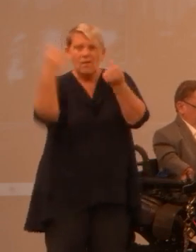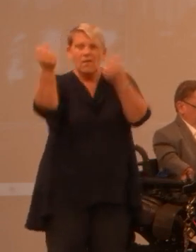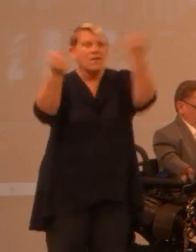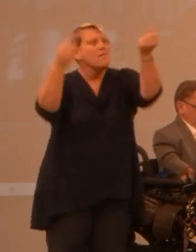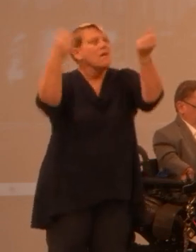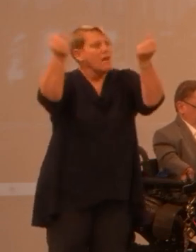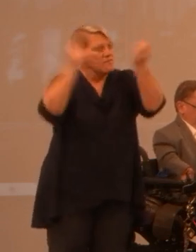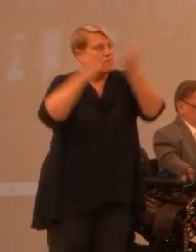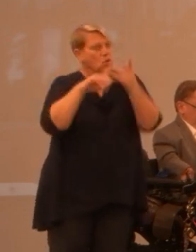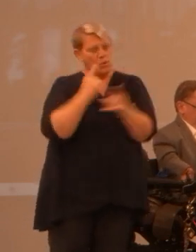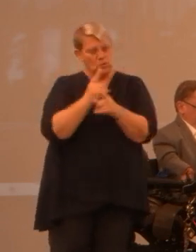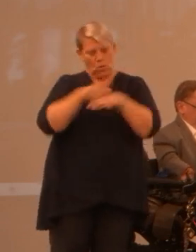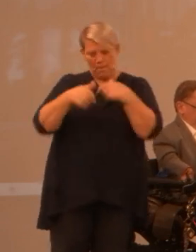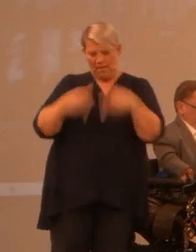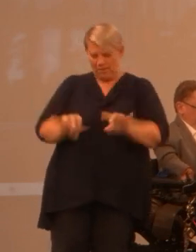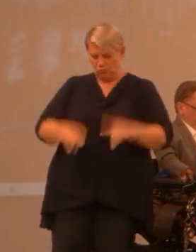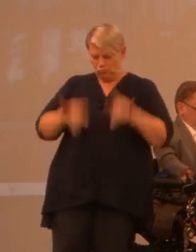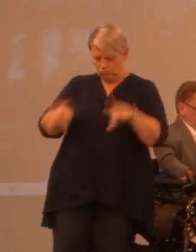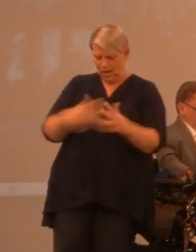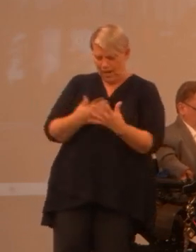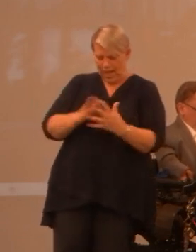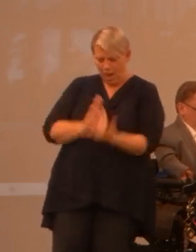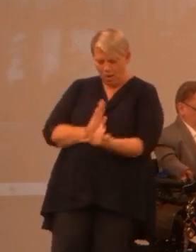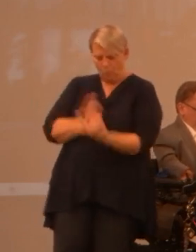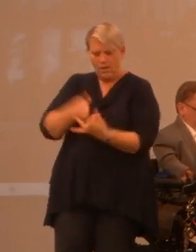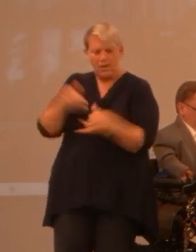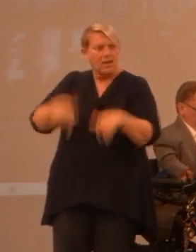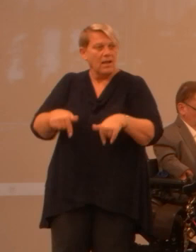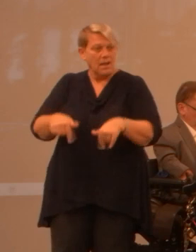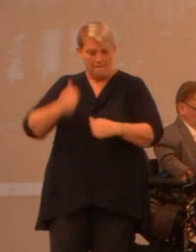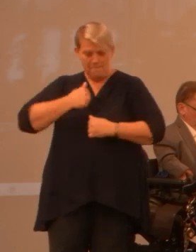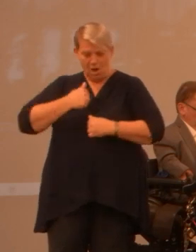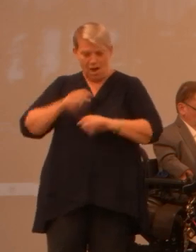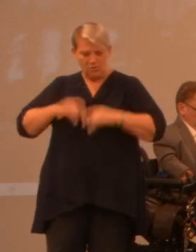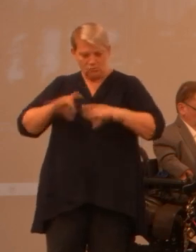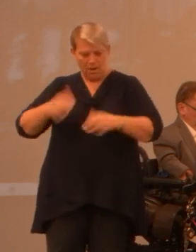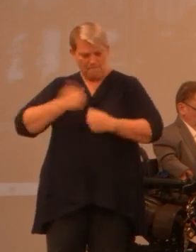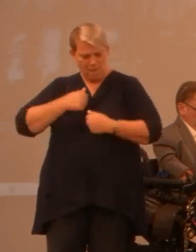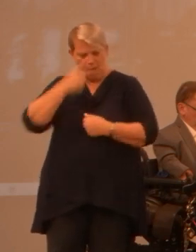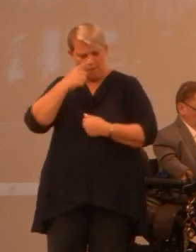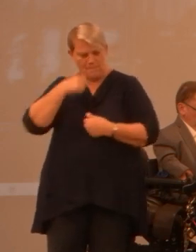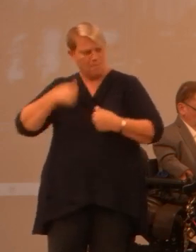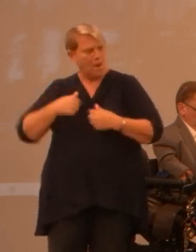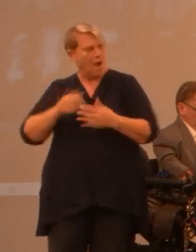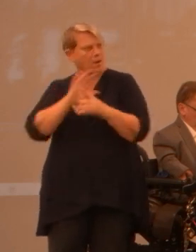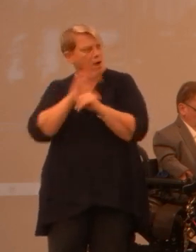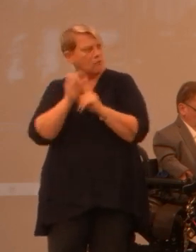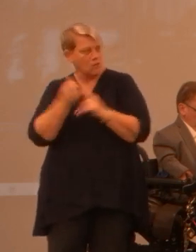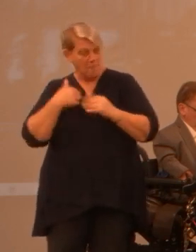But I can only talk about the impacts of colonisation in my country, culture, my people, our values, responsibilities.